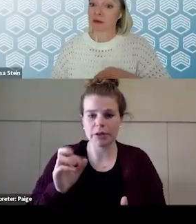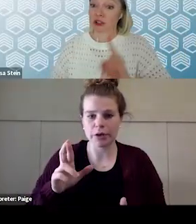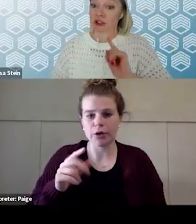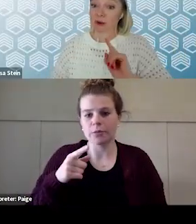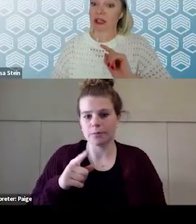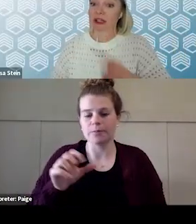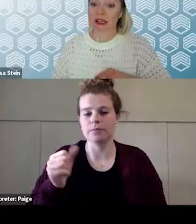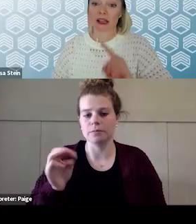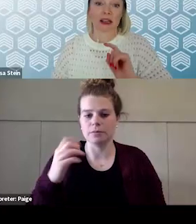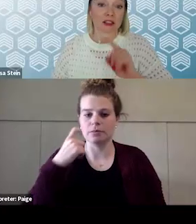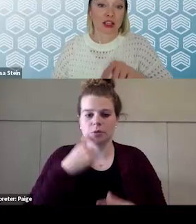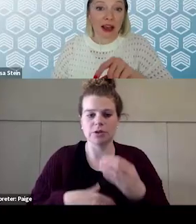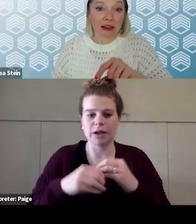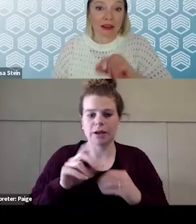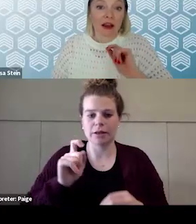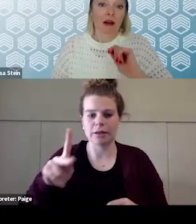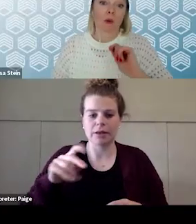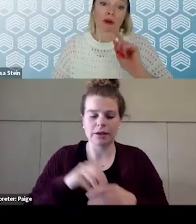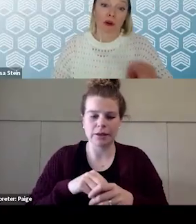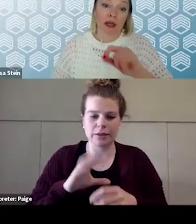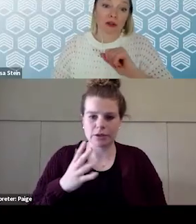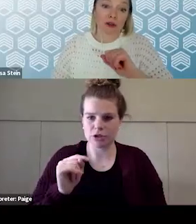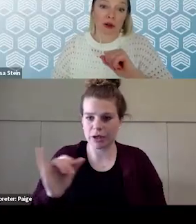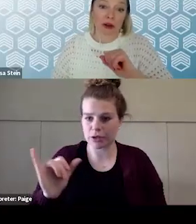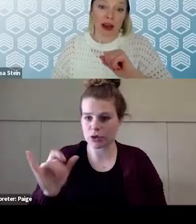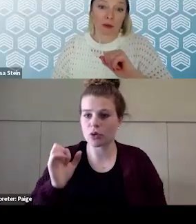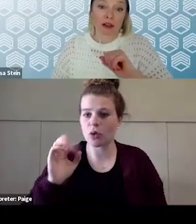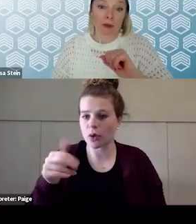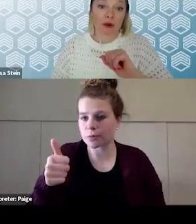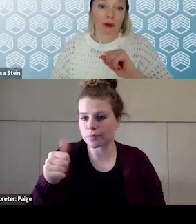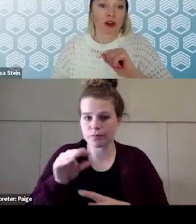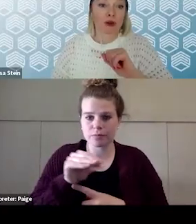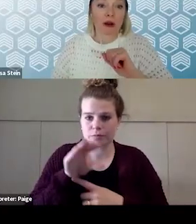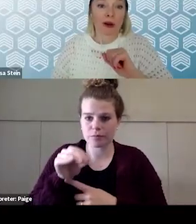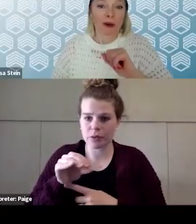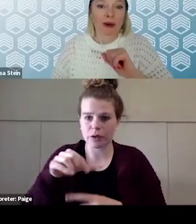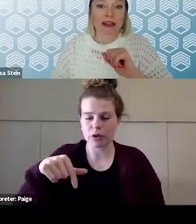Sam just dropped the link in the chat. Or you can use your camera to pull up the QR code